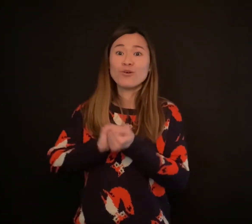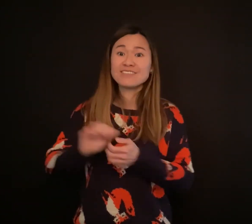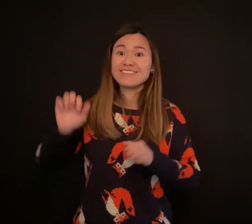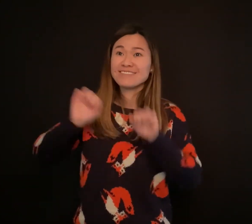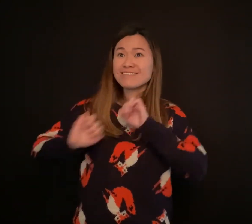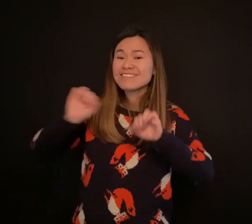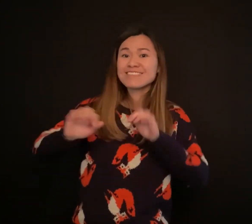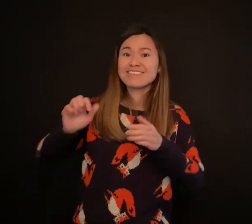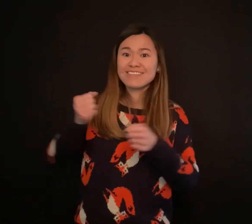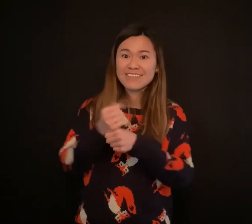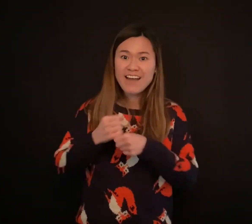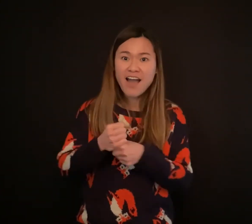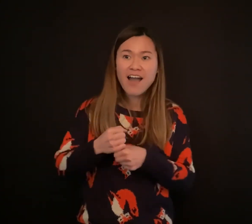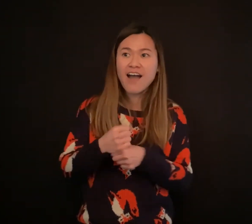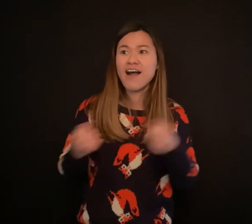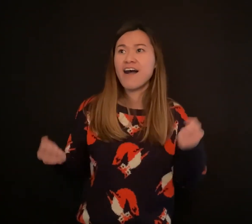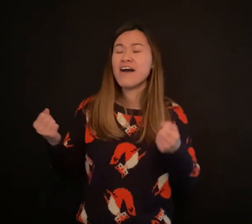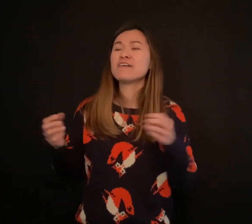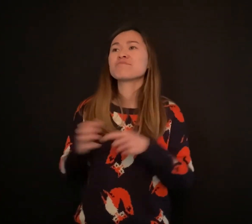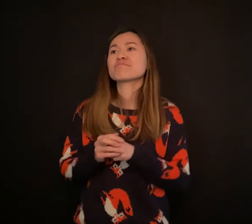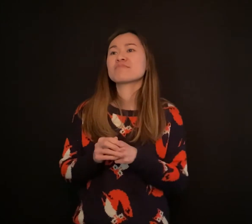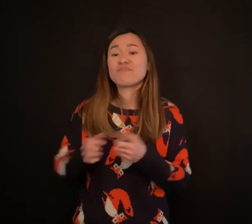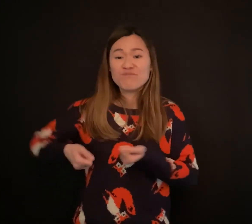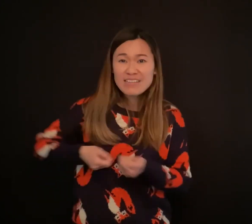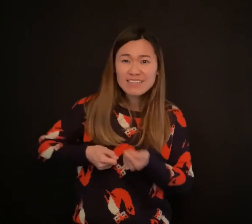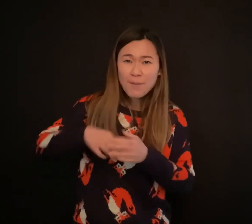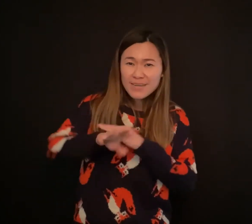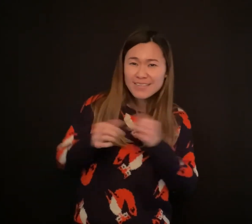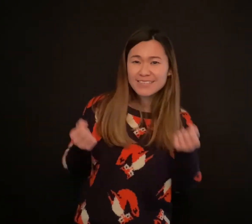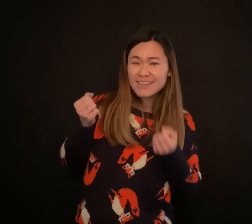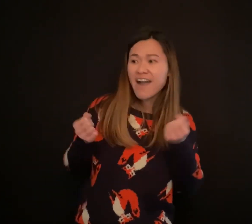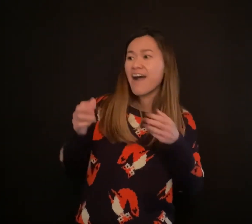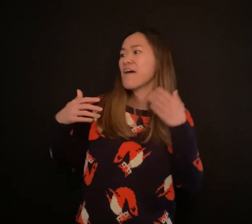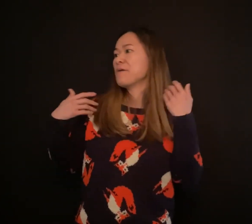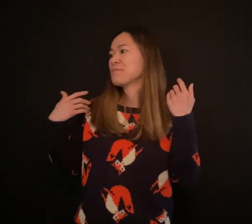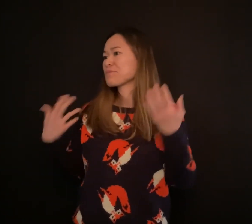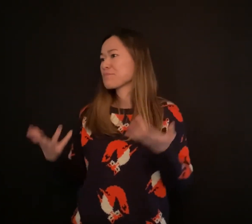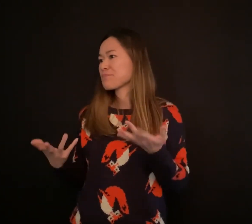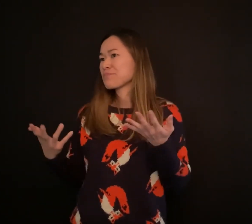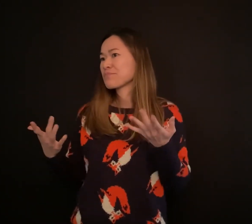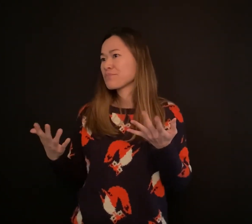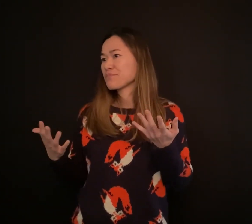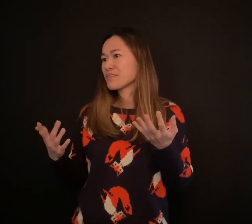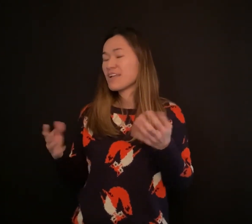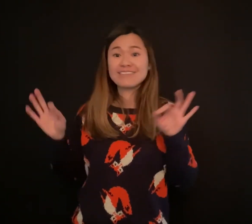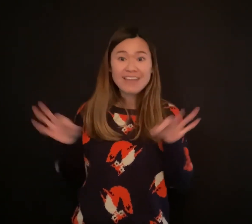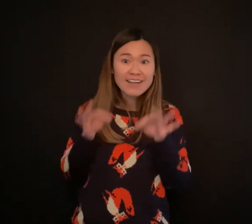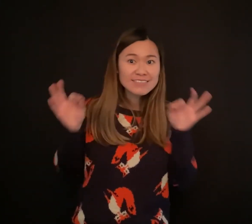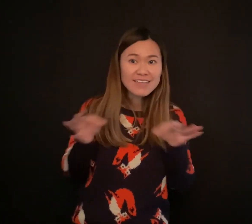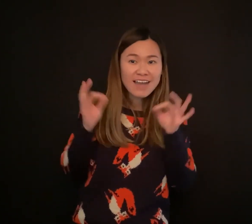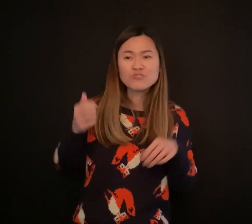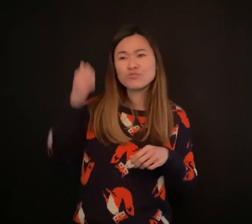wash the car, vacuum the car, gardening,